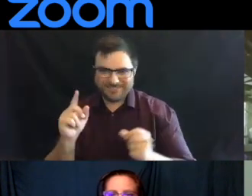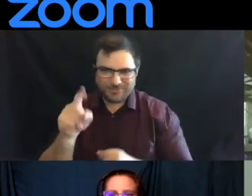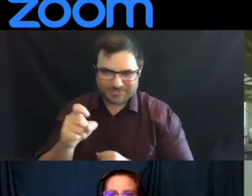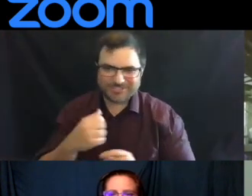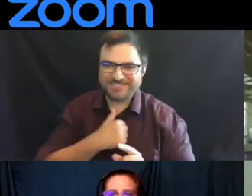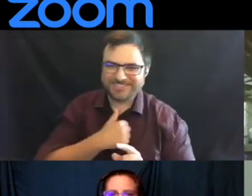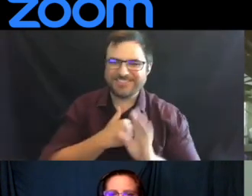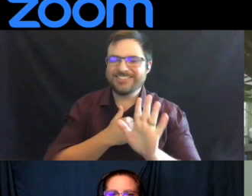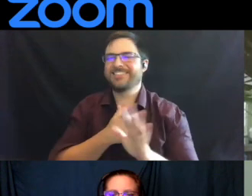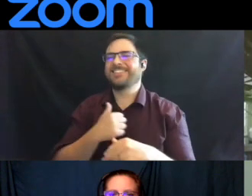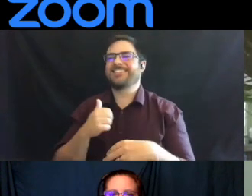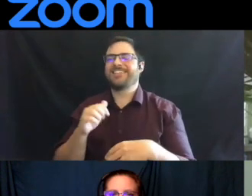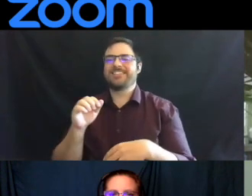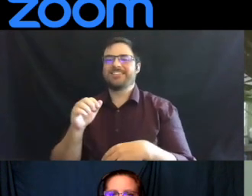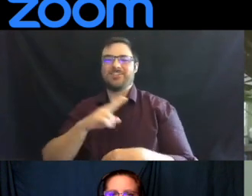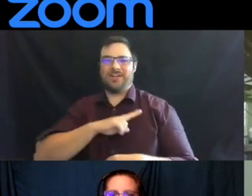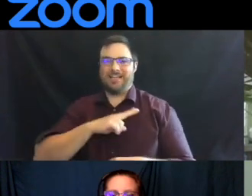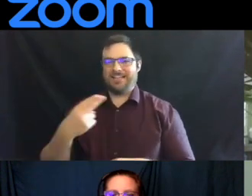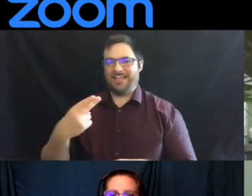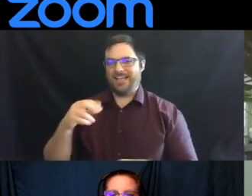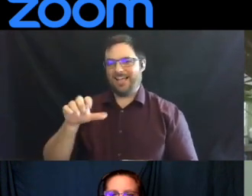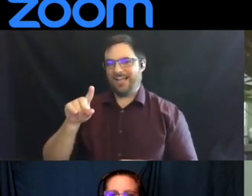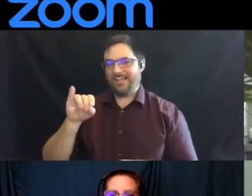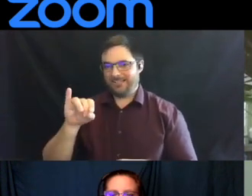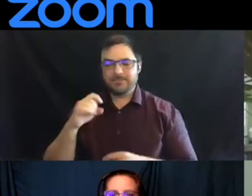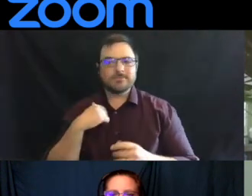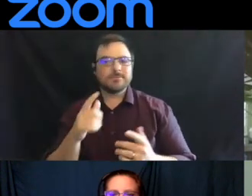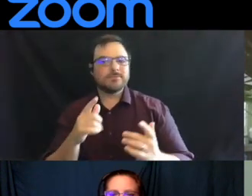First question is do you contact families via email?